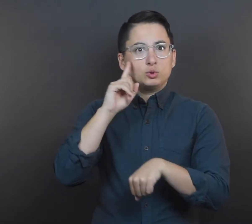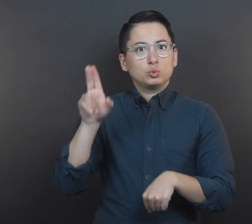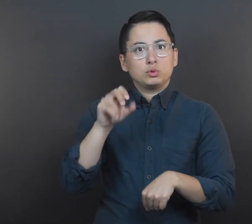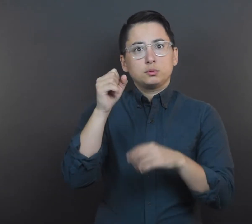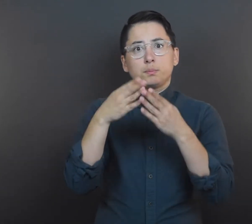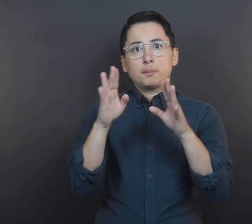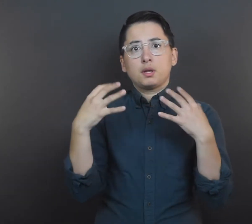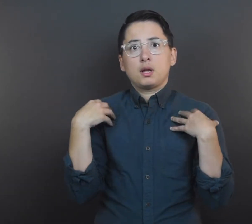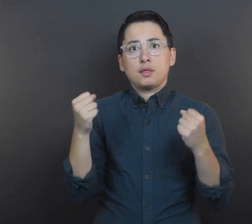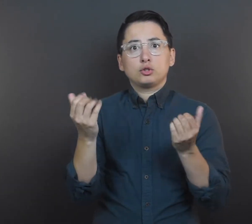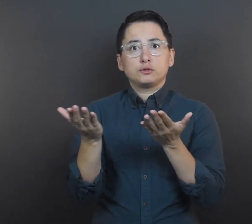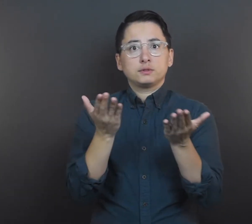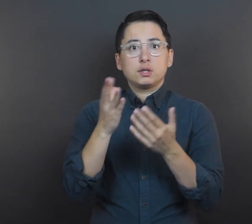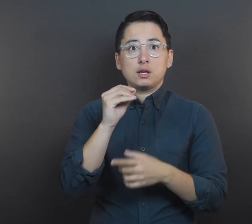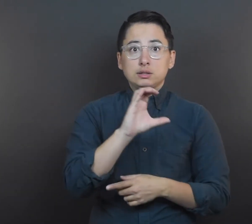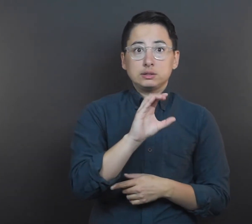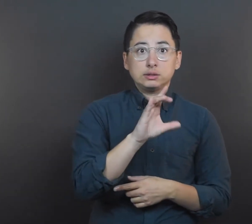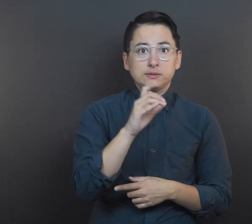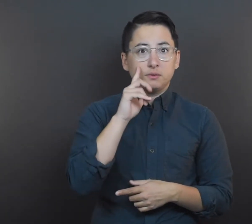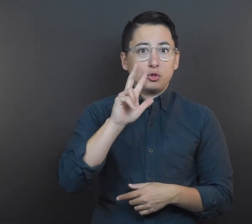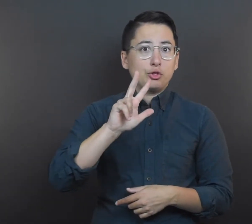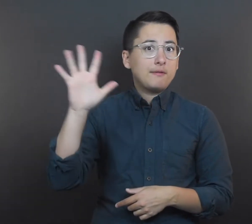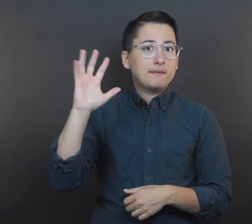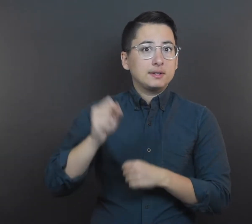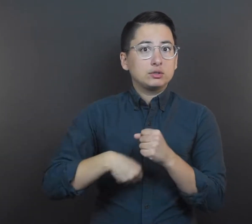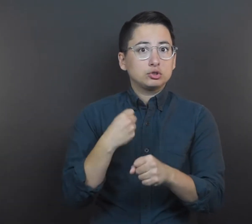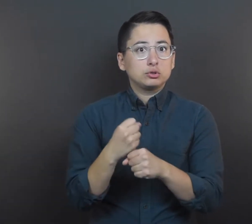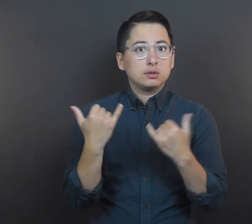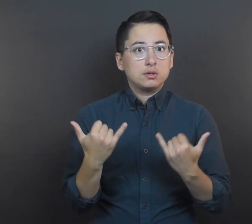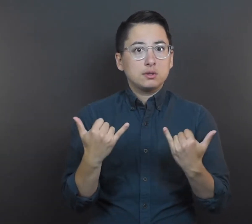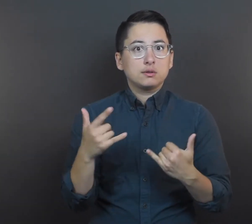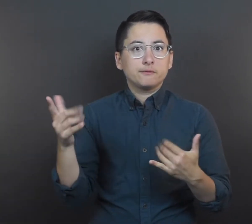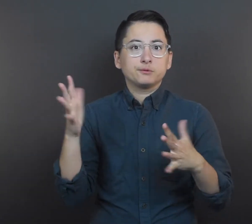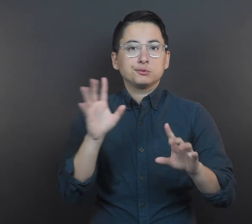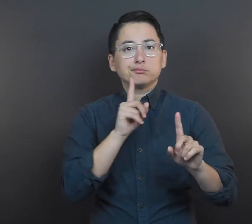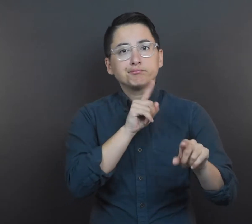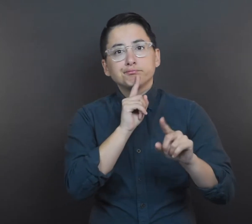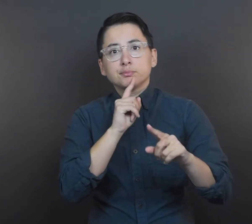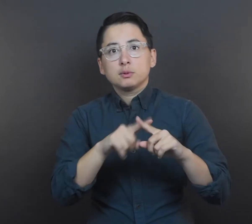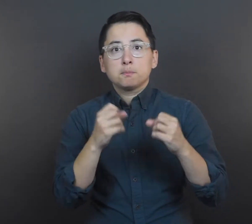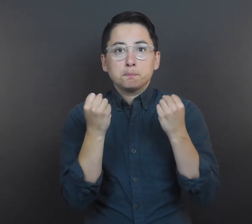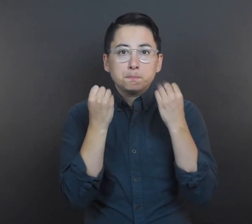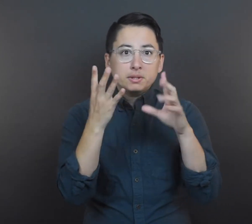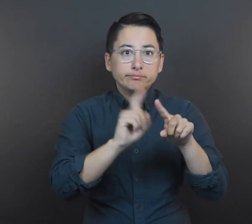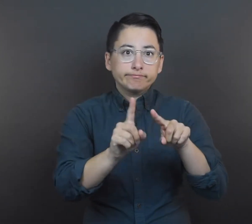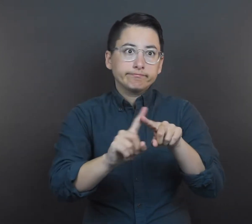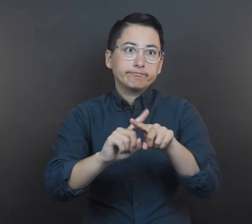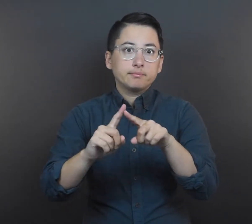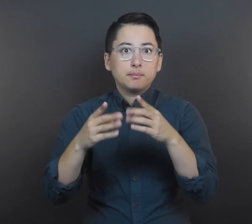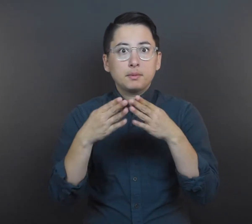years,” said CDC Health Scientist Rusty Enscore, who led the inventory effort.